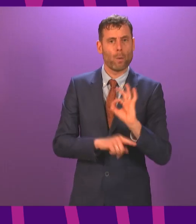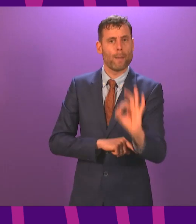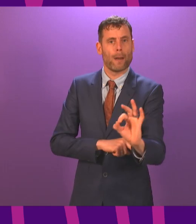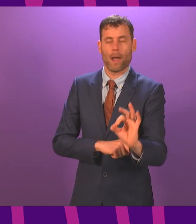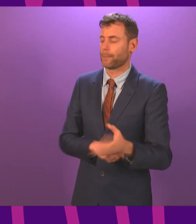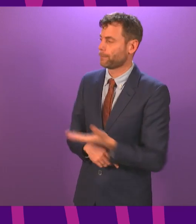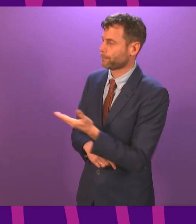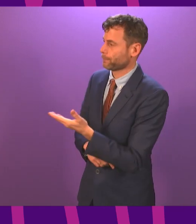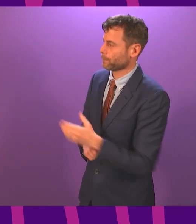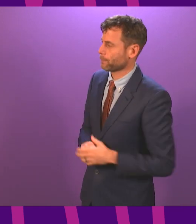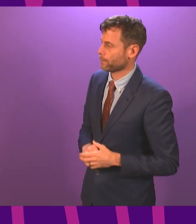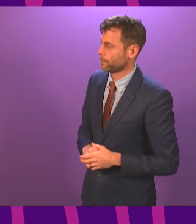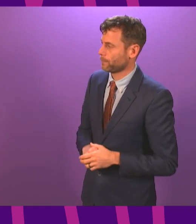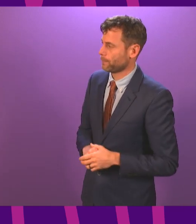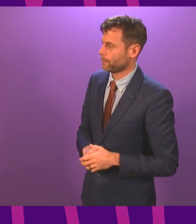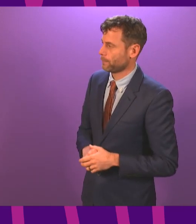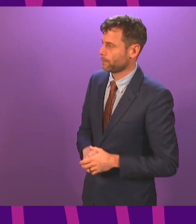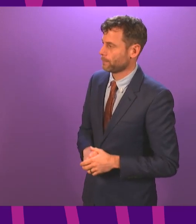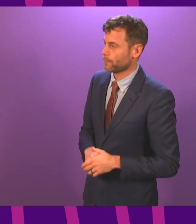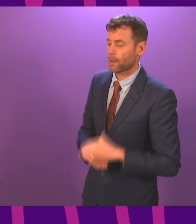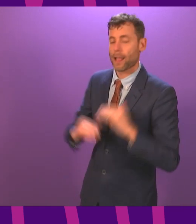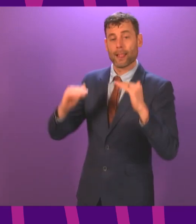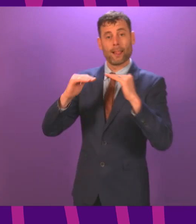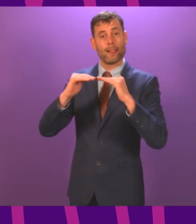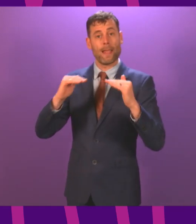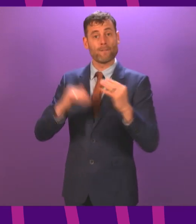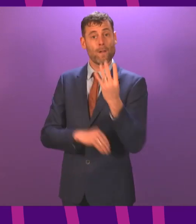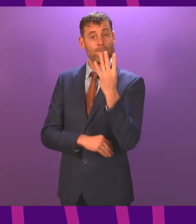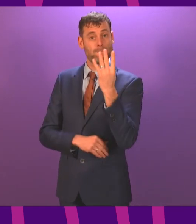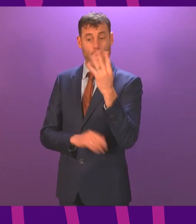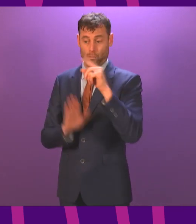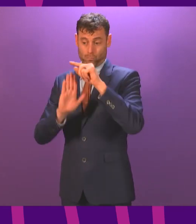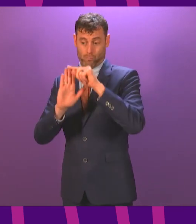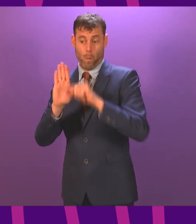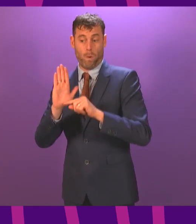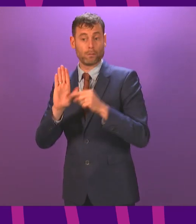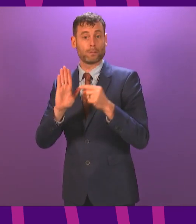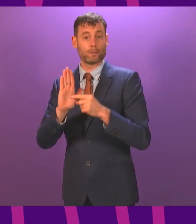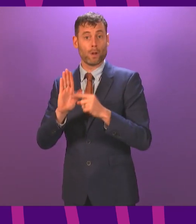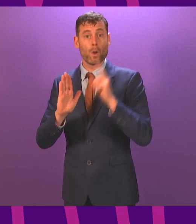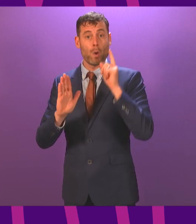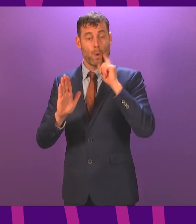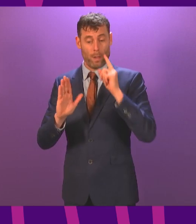Graham Simpson (Central Scotland) (Con): Level 4 restrictions will be lifted at 6 pm